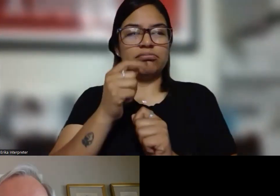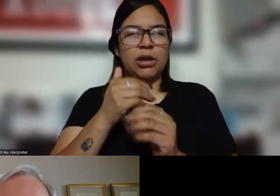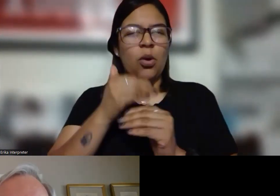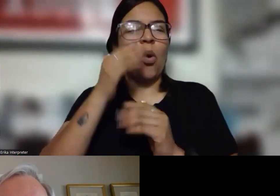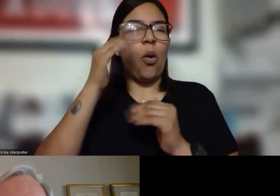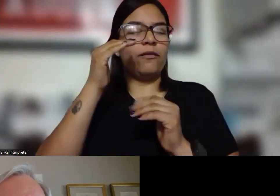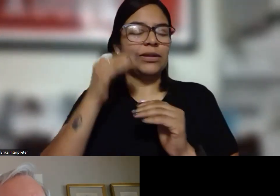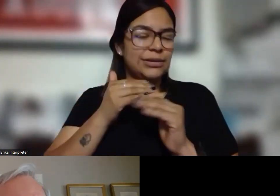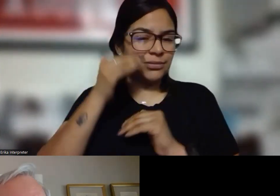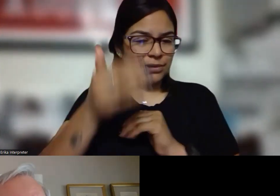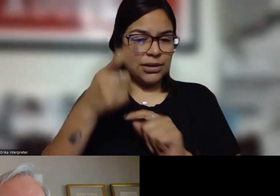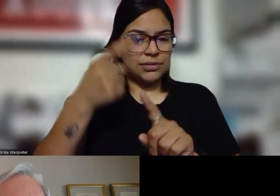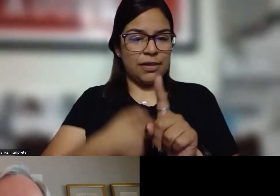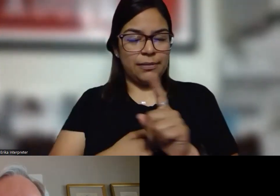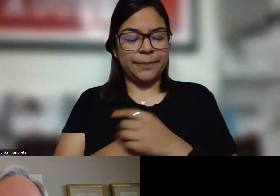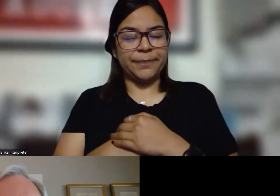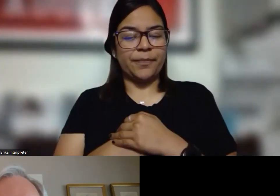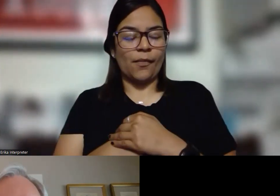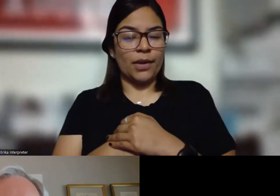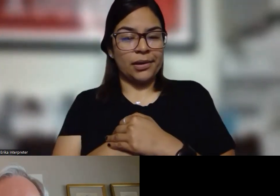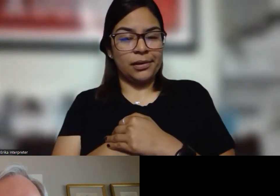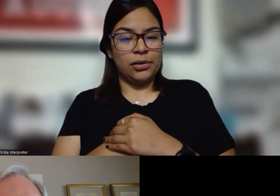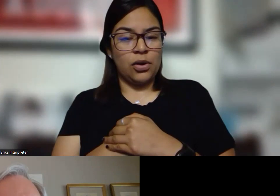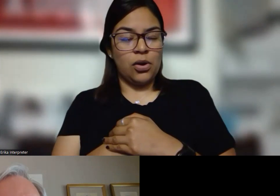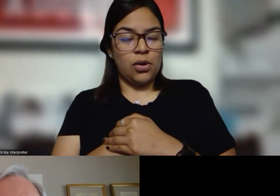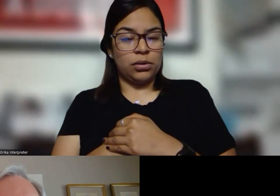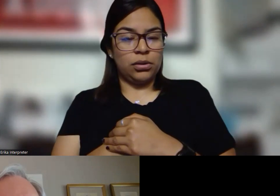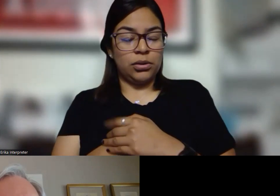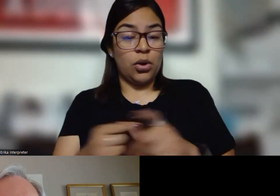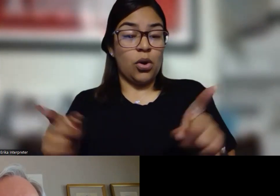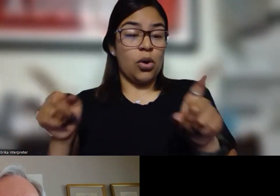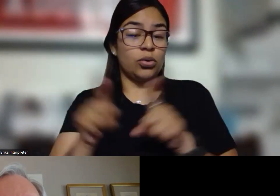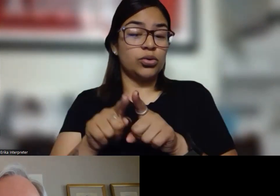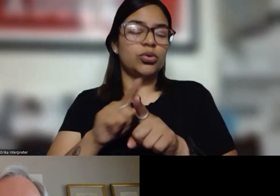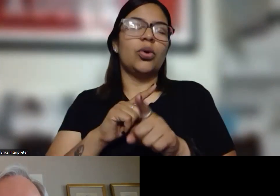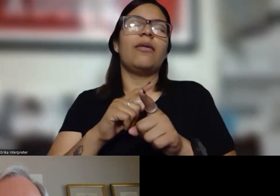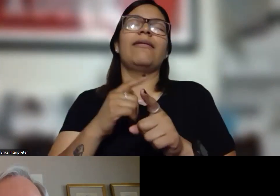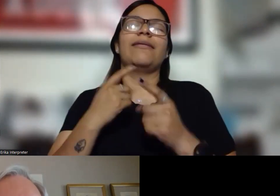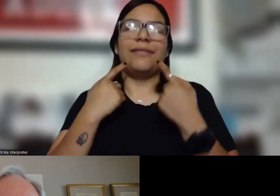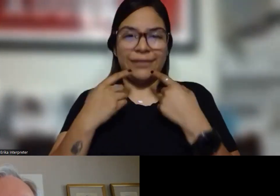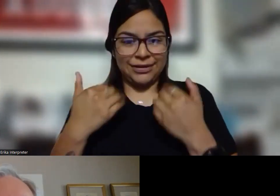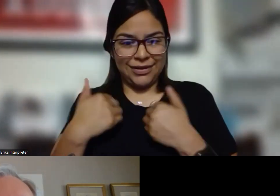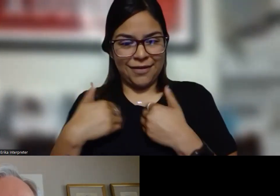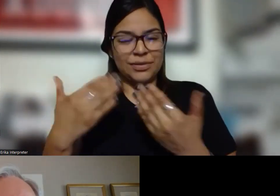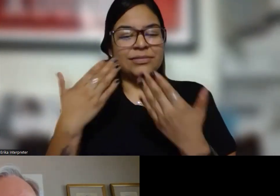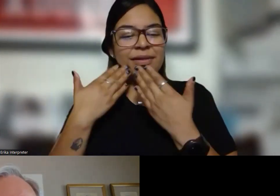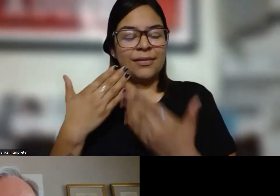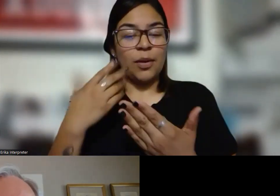also we we've kind of been blessed with having some funding that has allowed us to uh establish